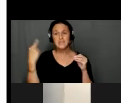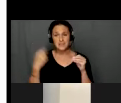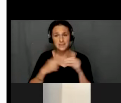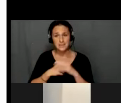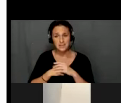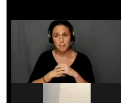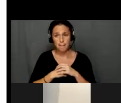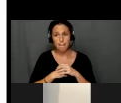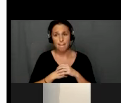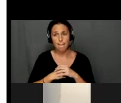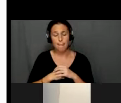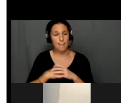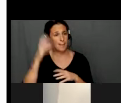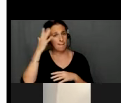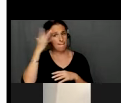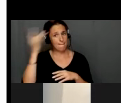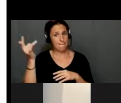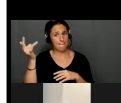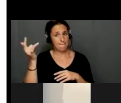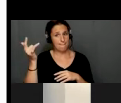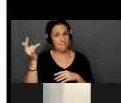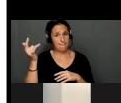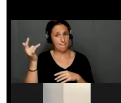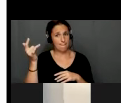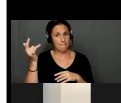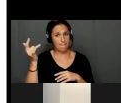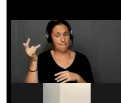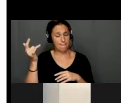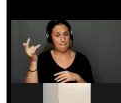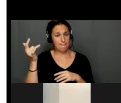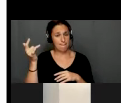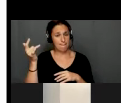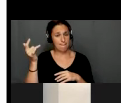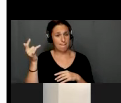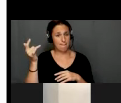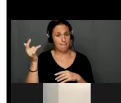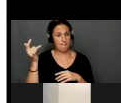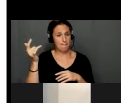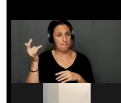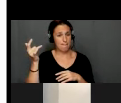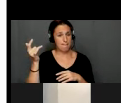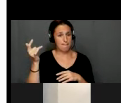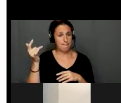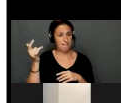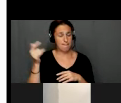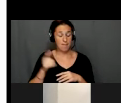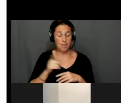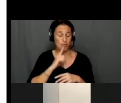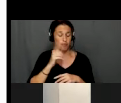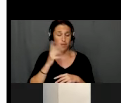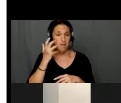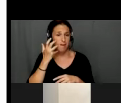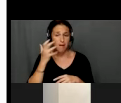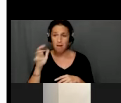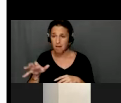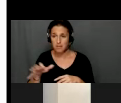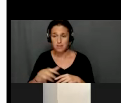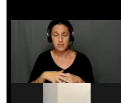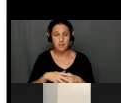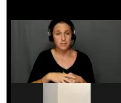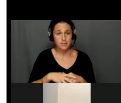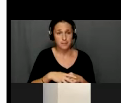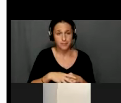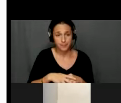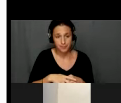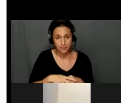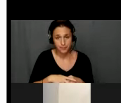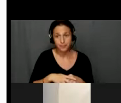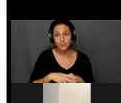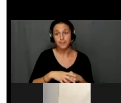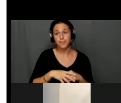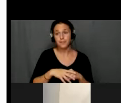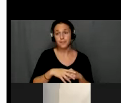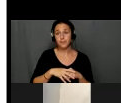risk because it's really hot. I really suffer being out here in the field.